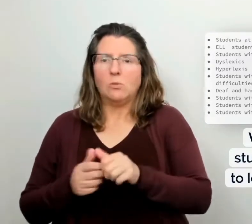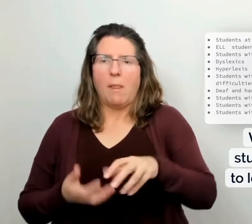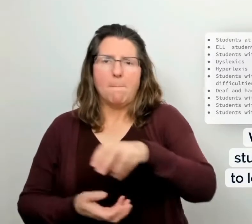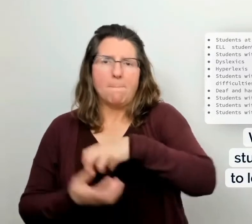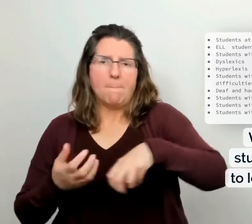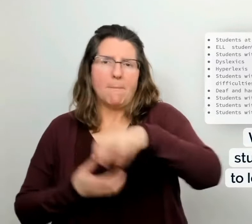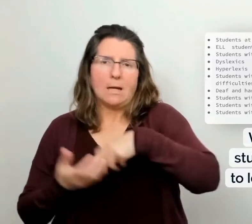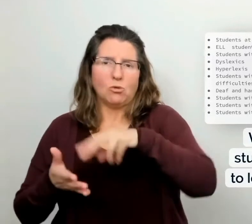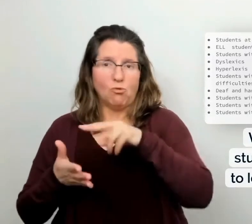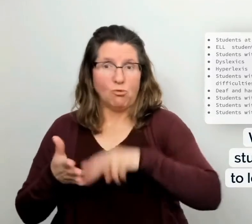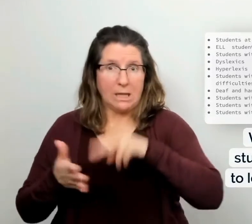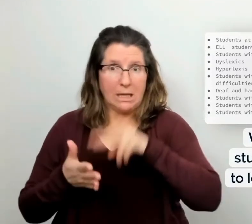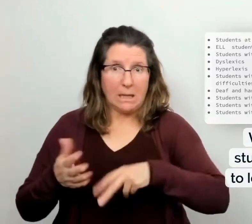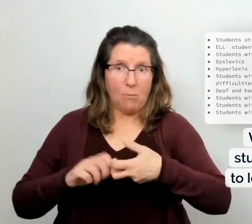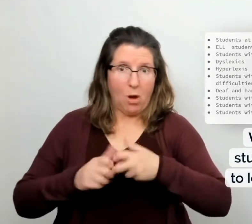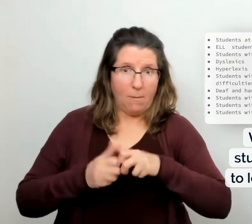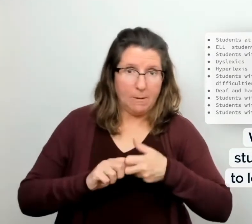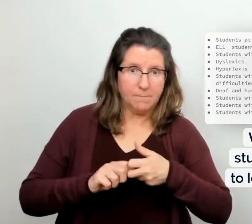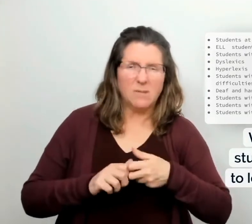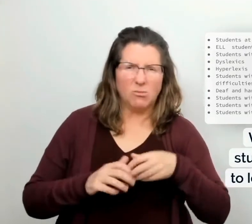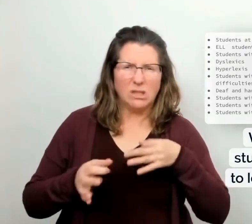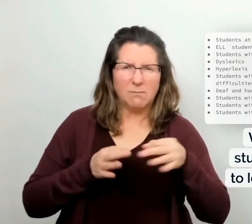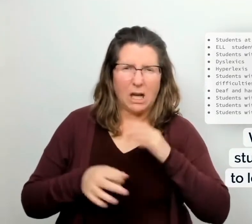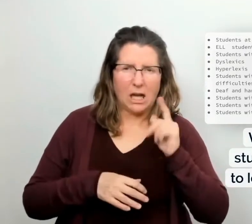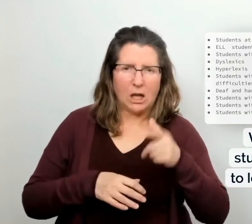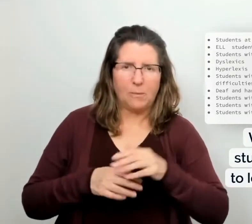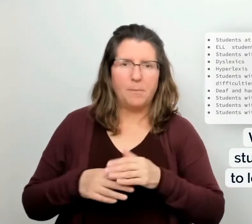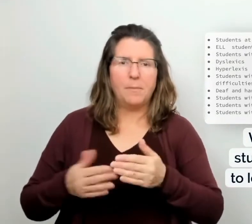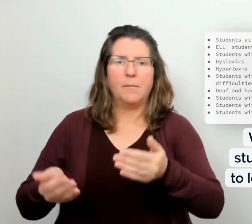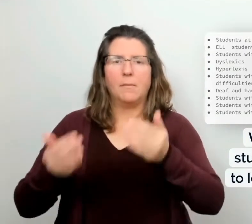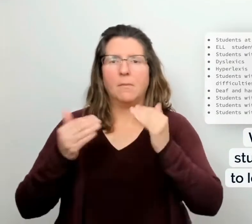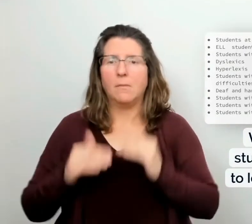Students with mixed reading difficulties - and I'll expand on that later.